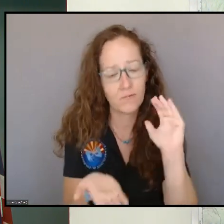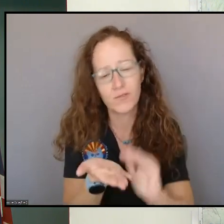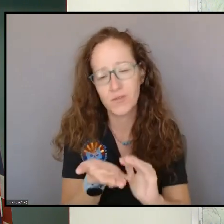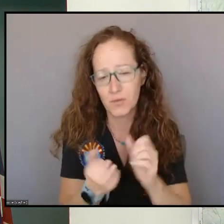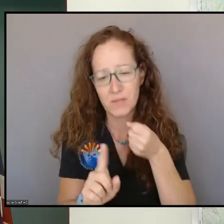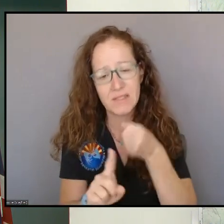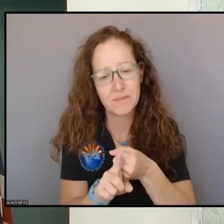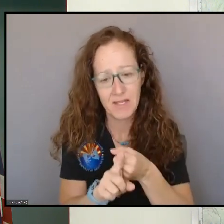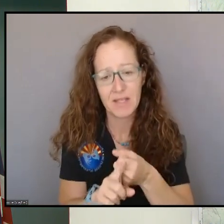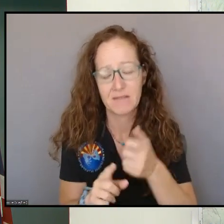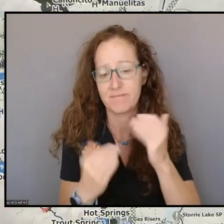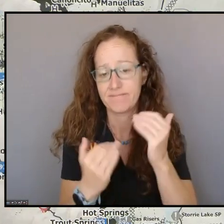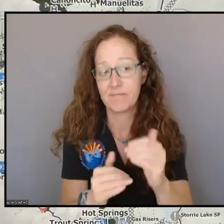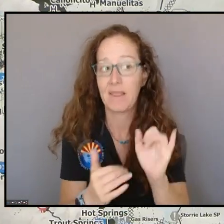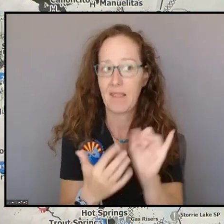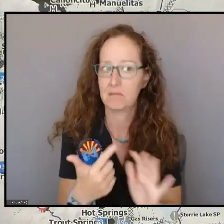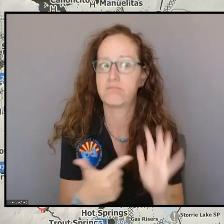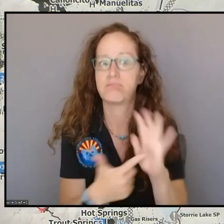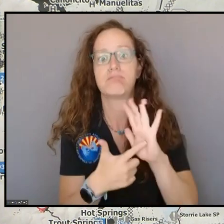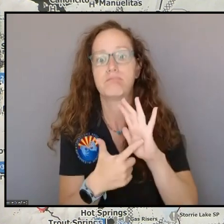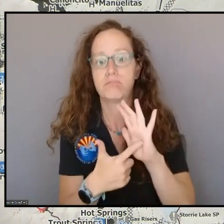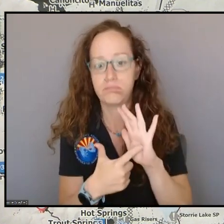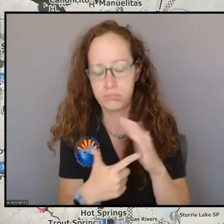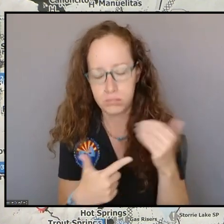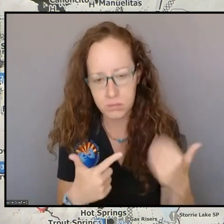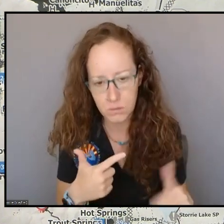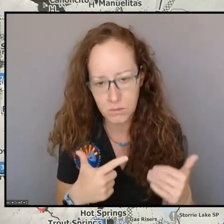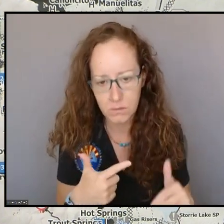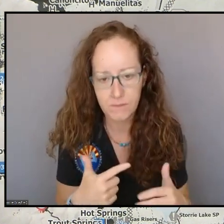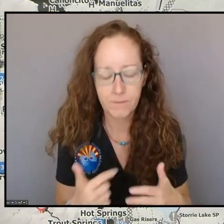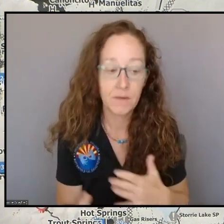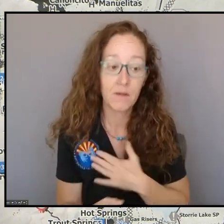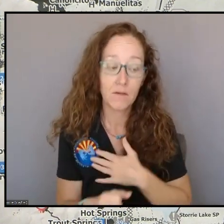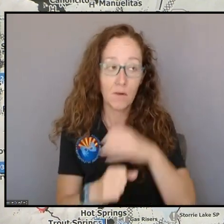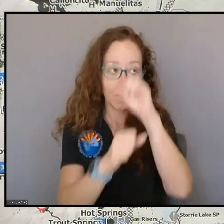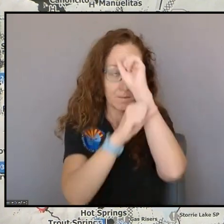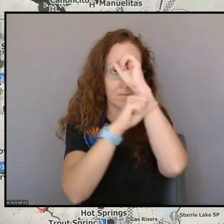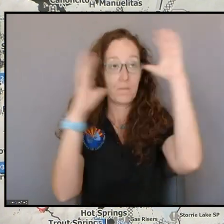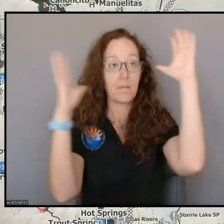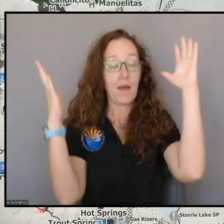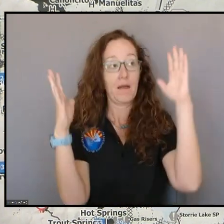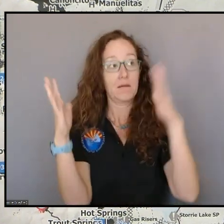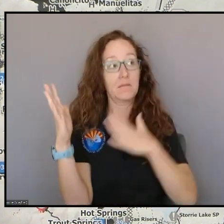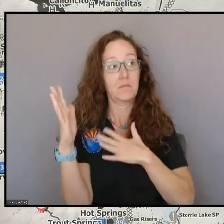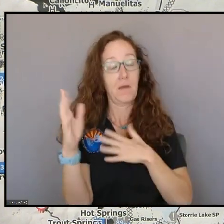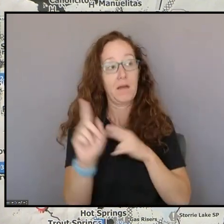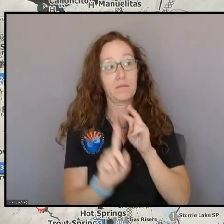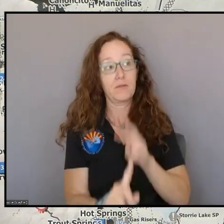in my vision, outside of the life and property for firefighters in public. That's our #1 priority that we